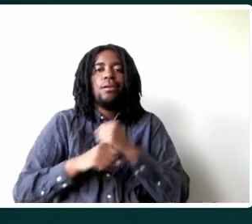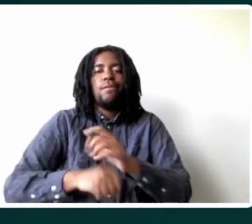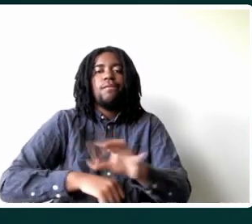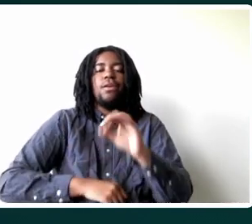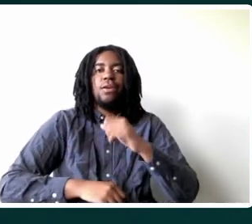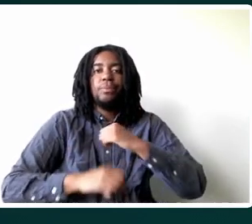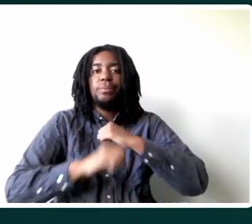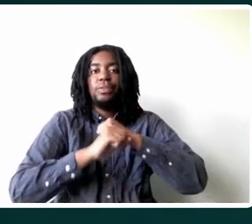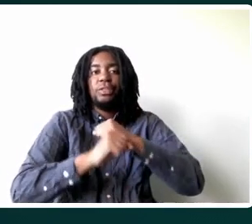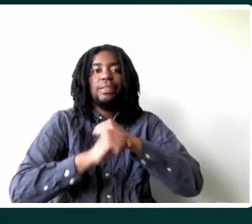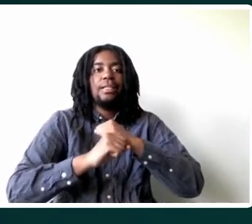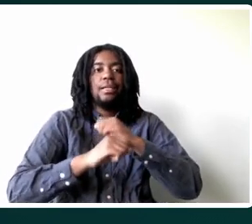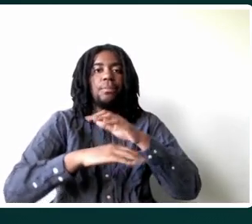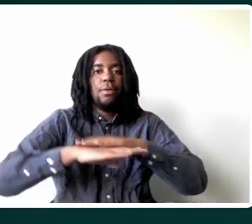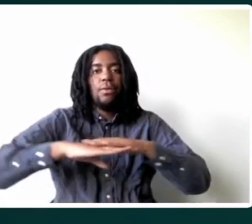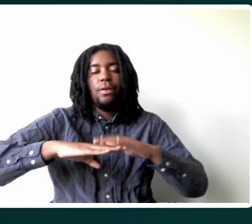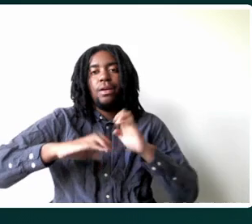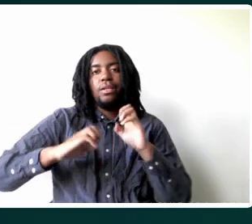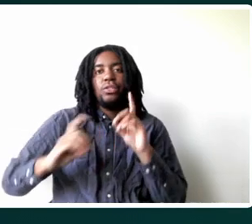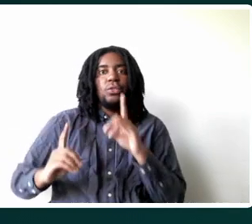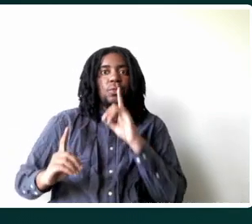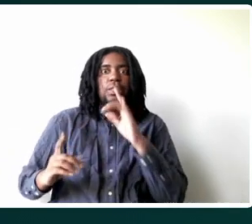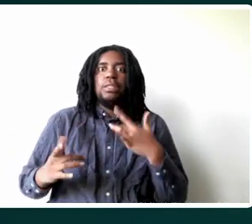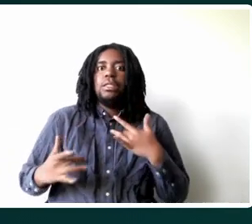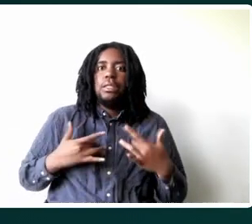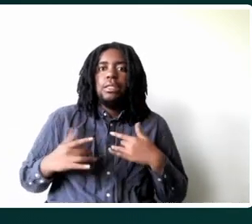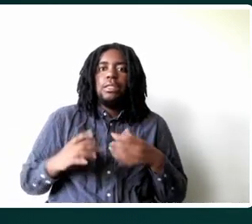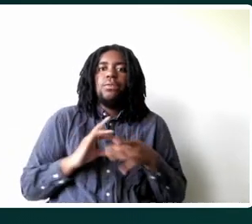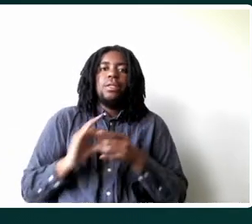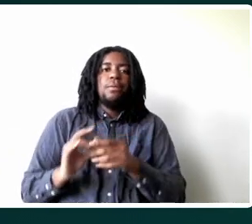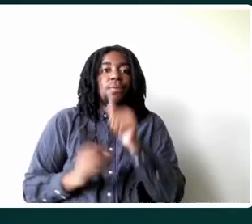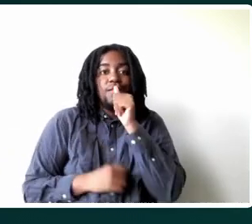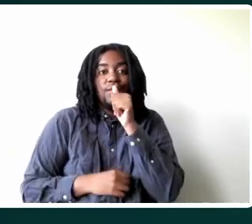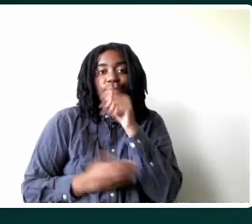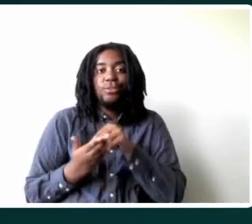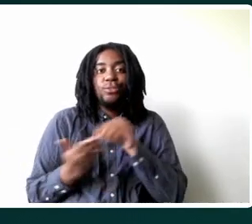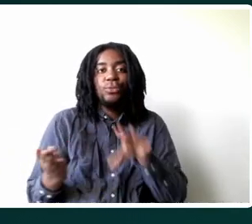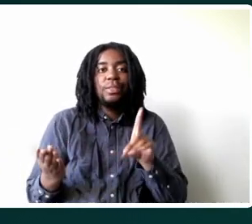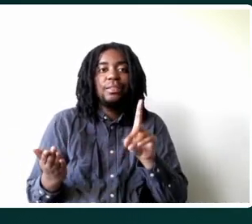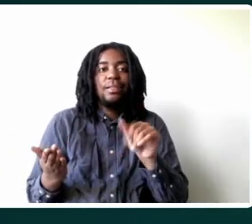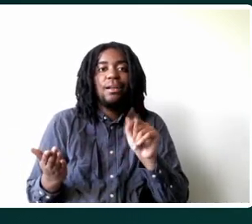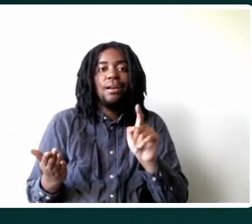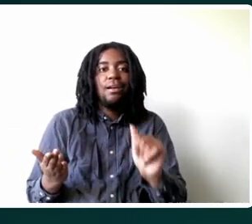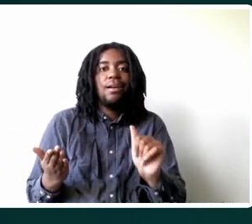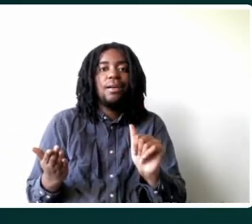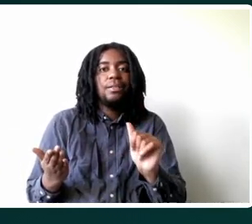real concerns around privacy of students' data. So, we were not using public-facing platforms.